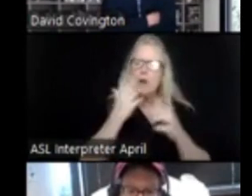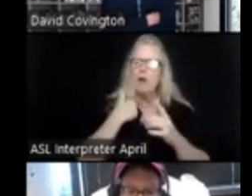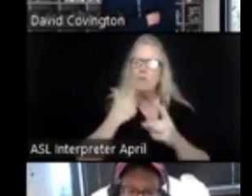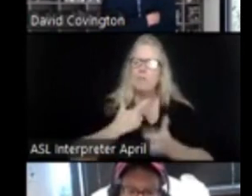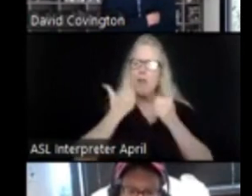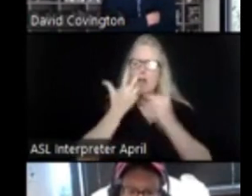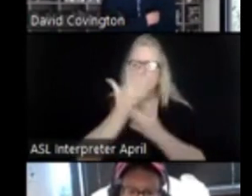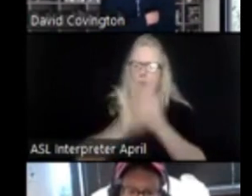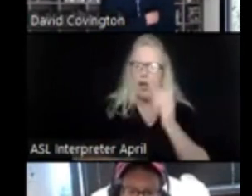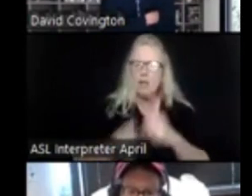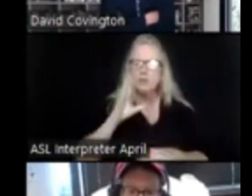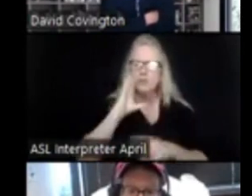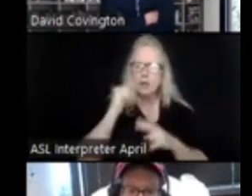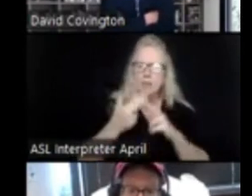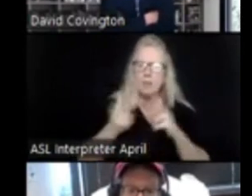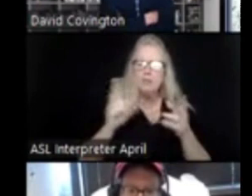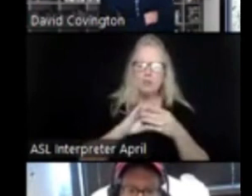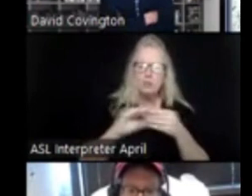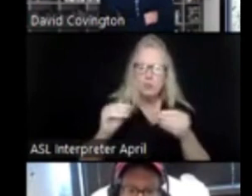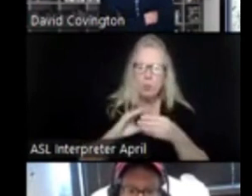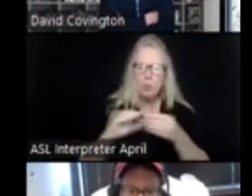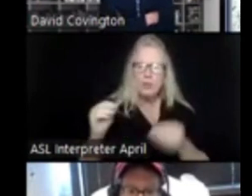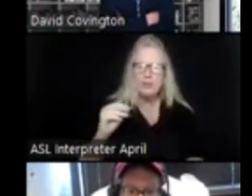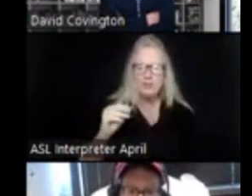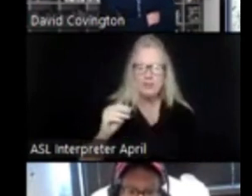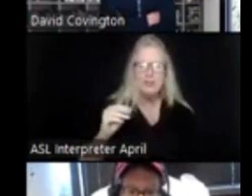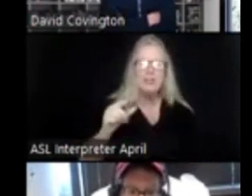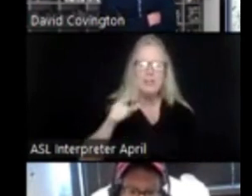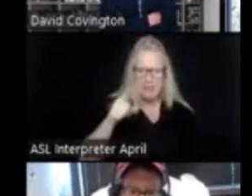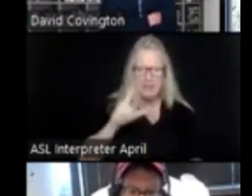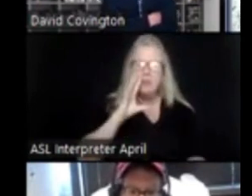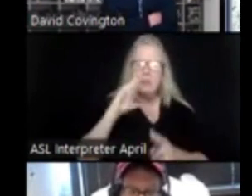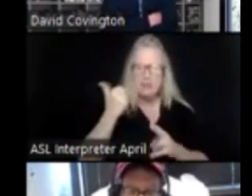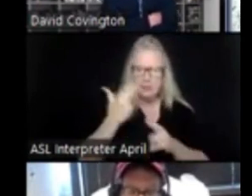OF STORIES. STRUT. OKAY.